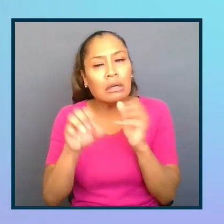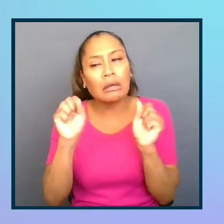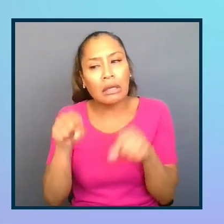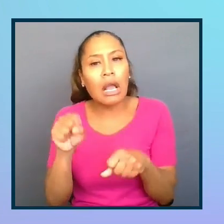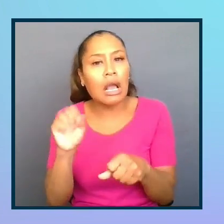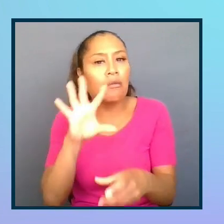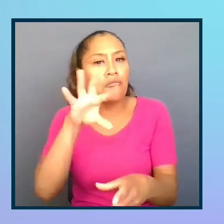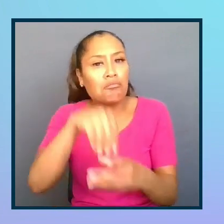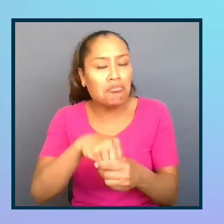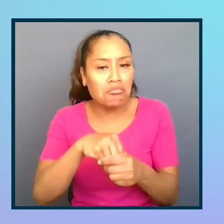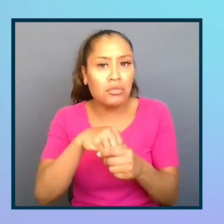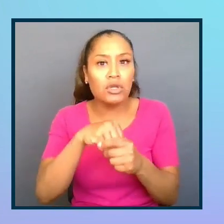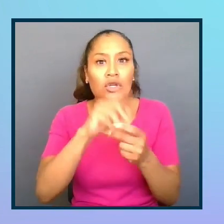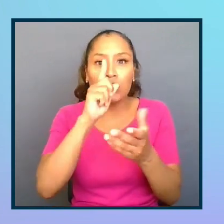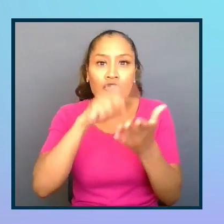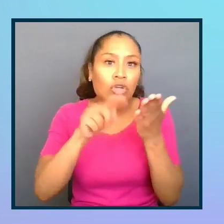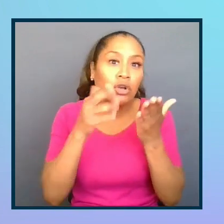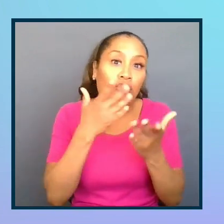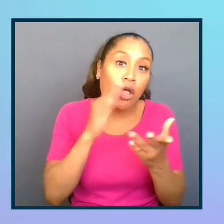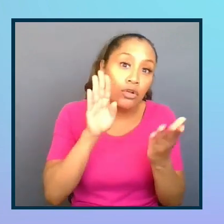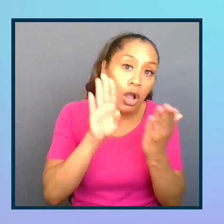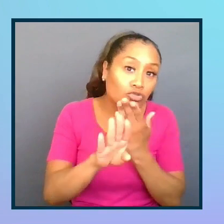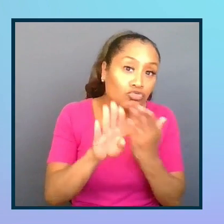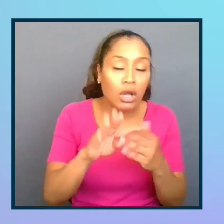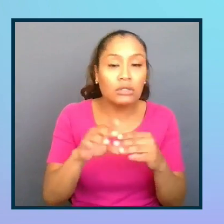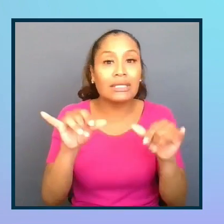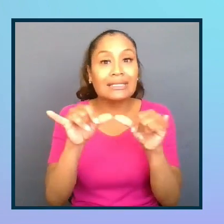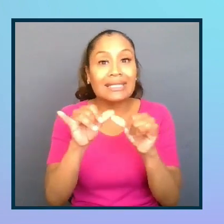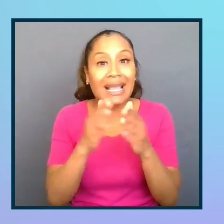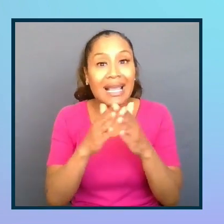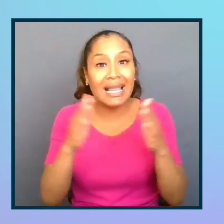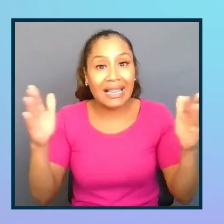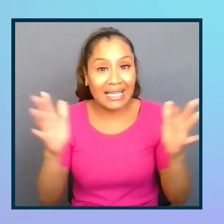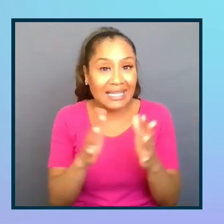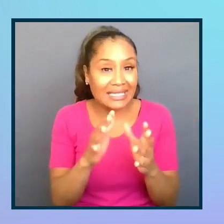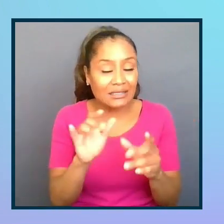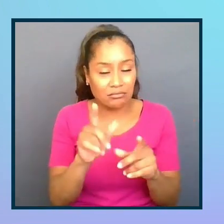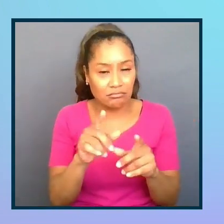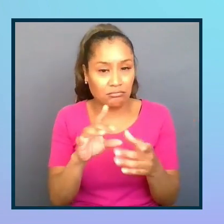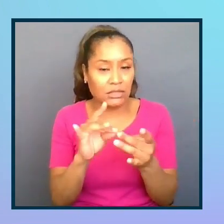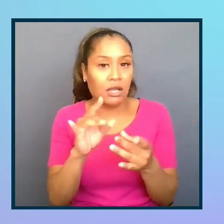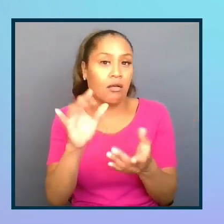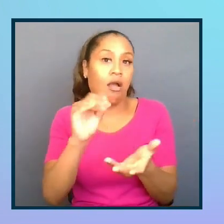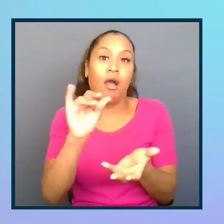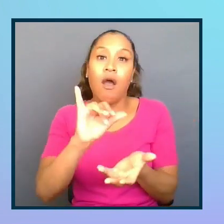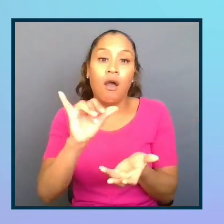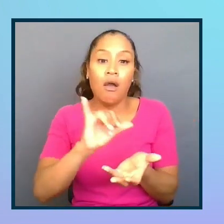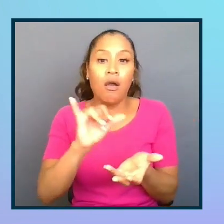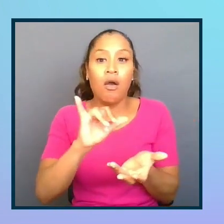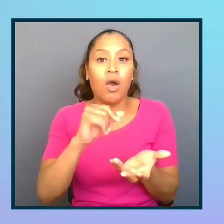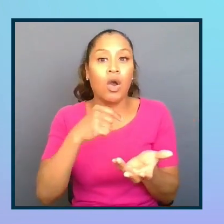Checking color contrast, checking the scaling that I've mentioned, we've also adapted to check